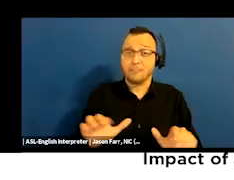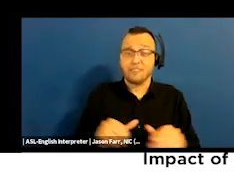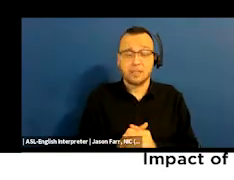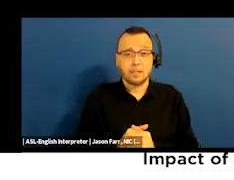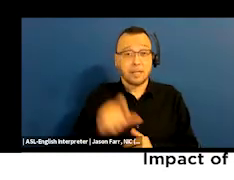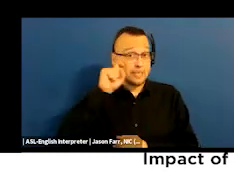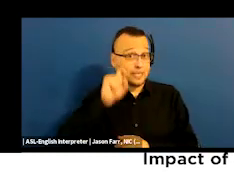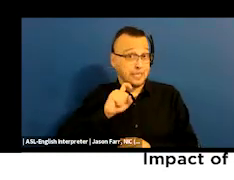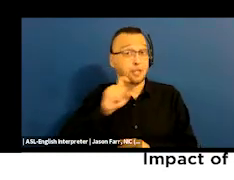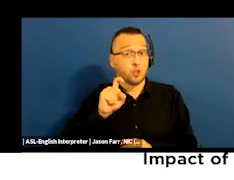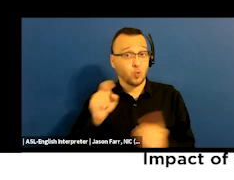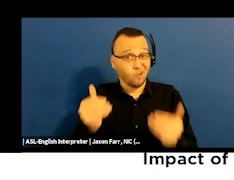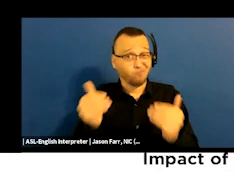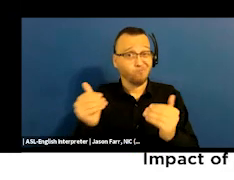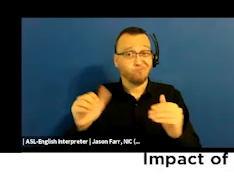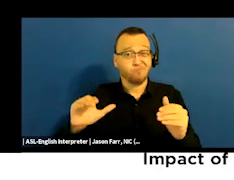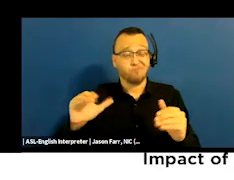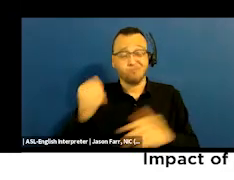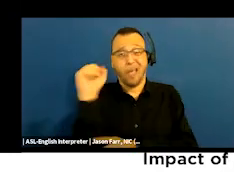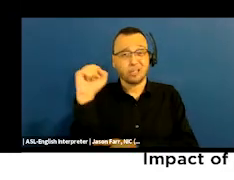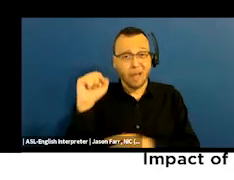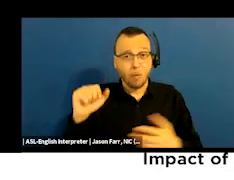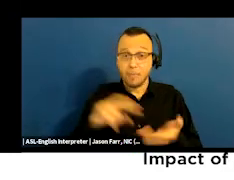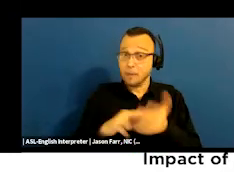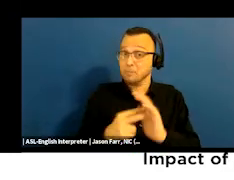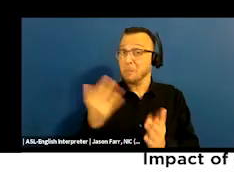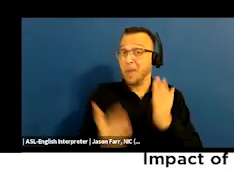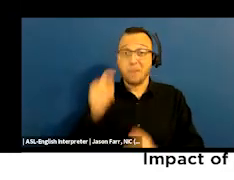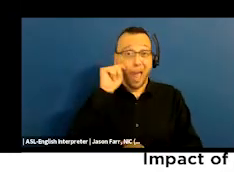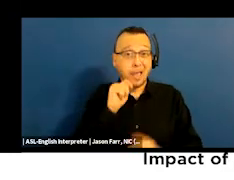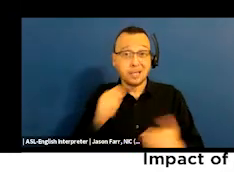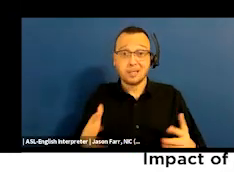so aggressions, so poor self-regulation, social withdraw,